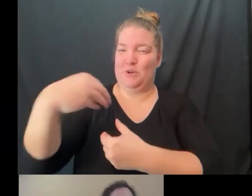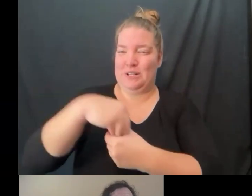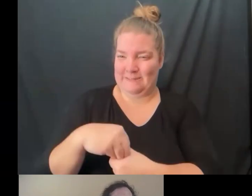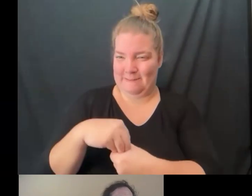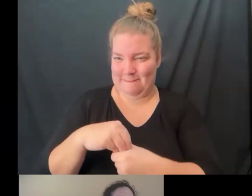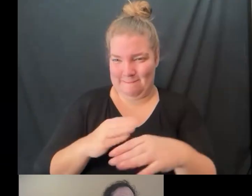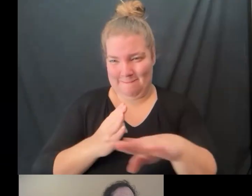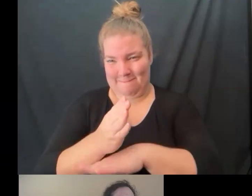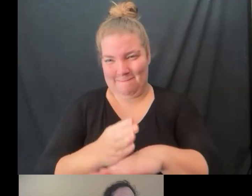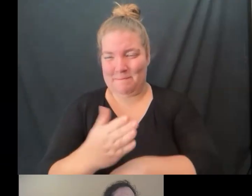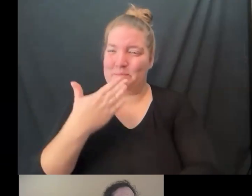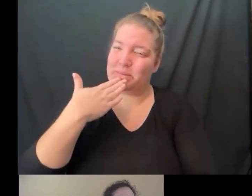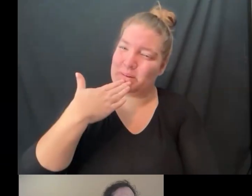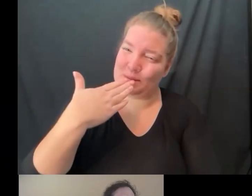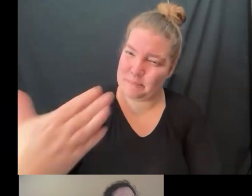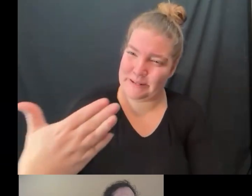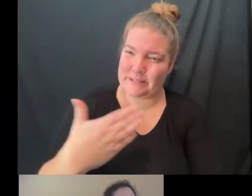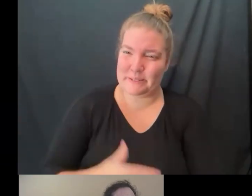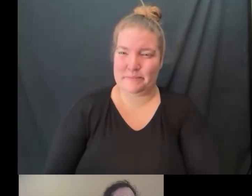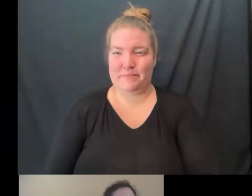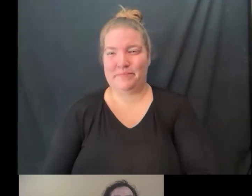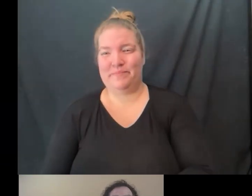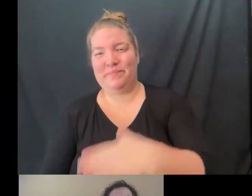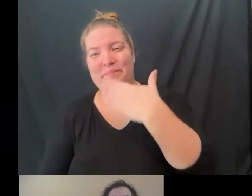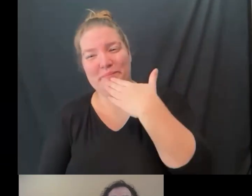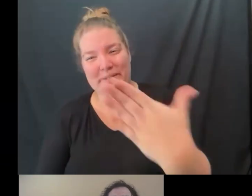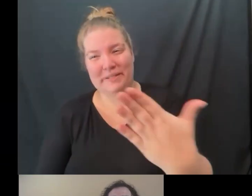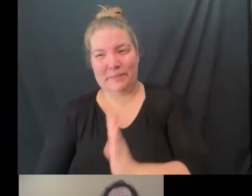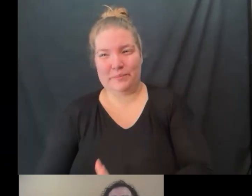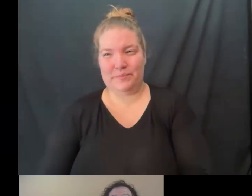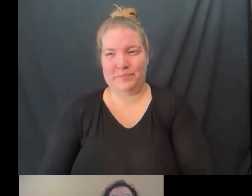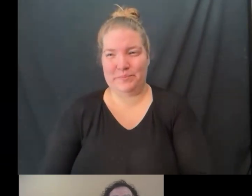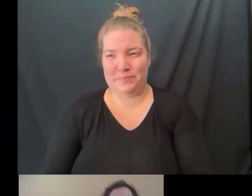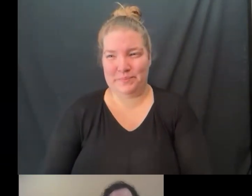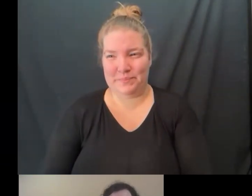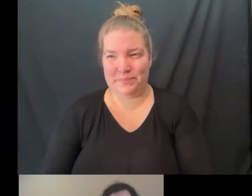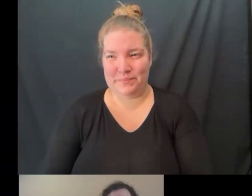so much time out of your day to wrap your head around how we get this done together. So thank you.